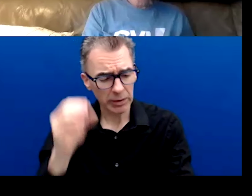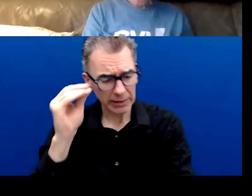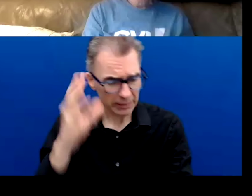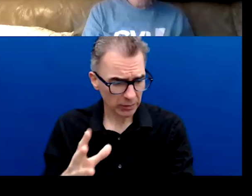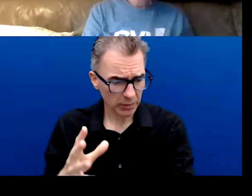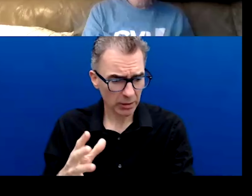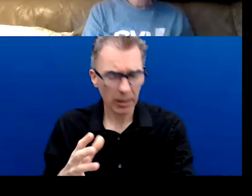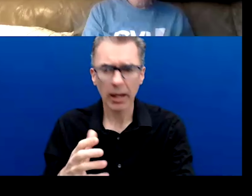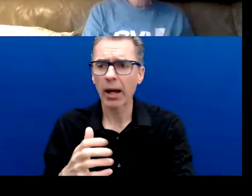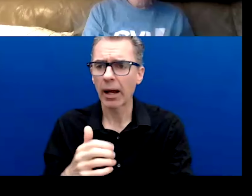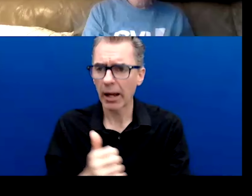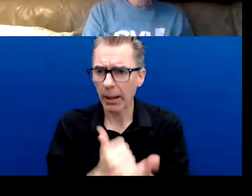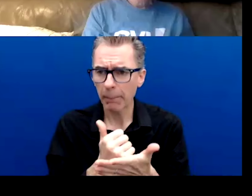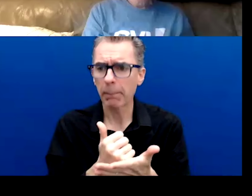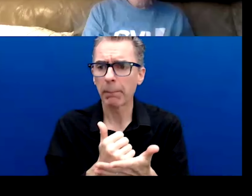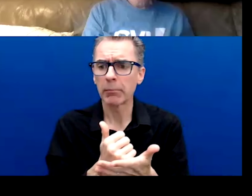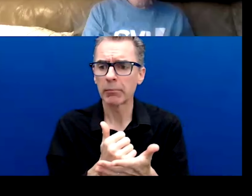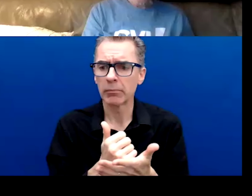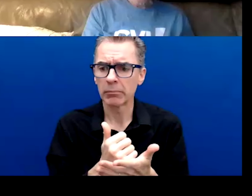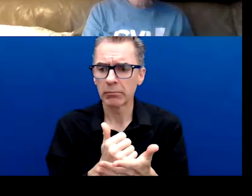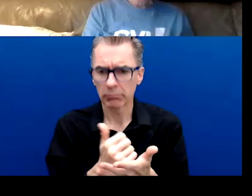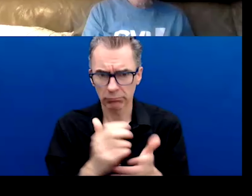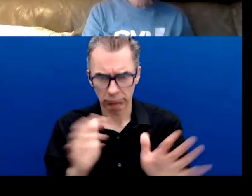And trying to get everybody on the same page to try to get